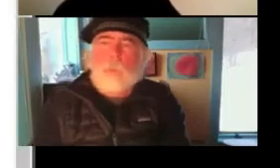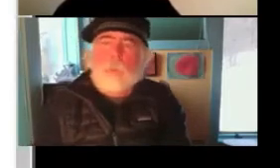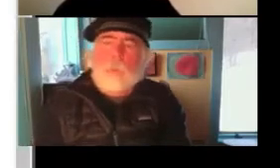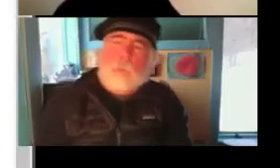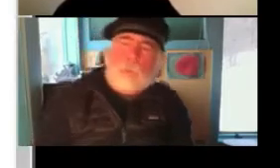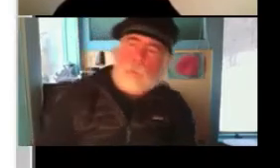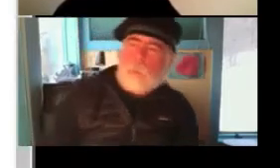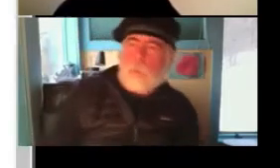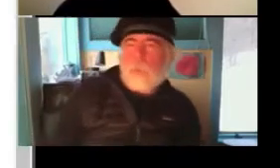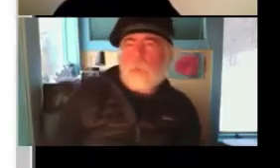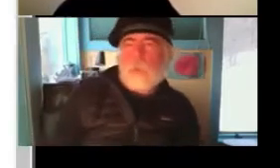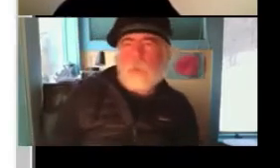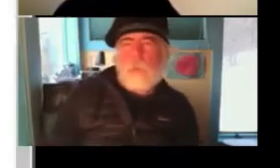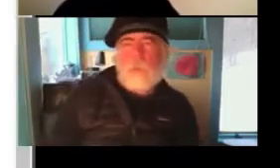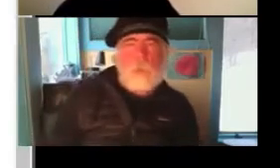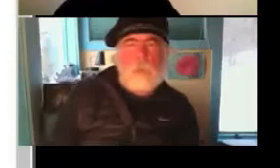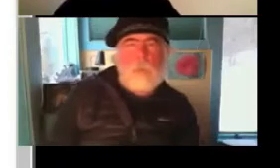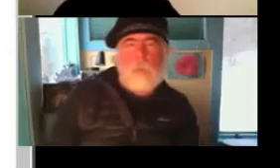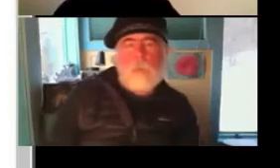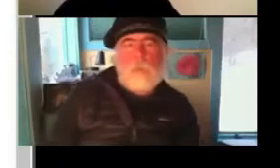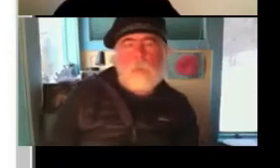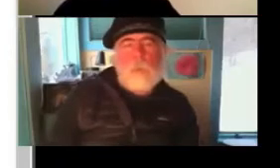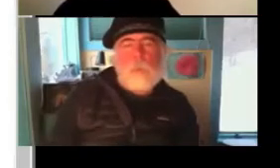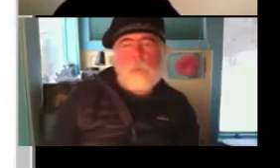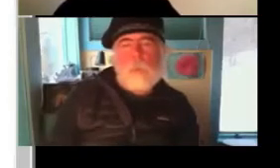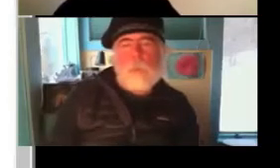So now we'll go to the Project Budget.